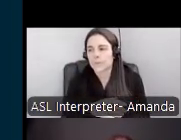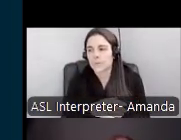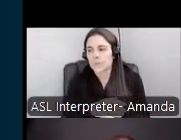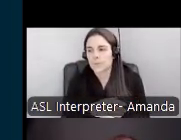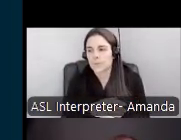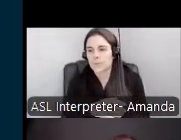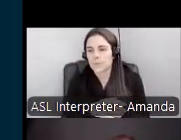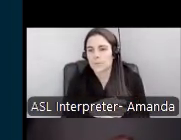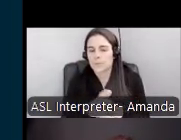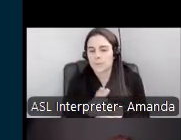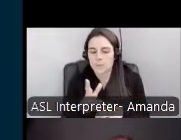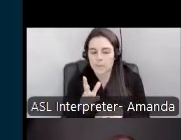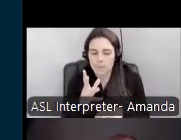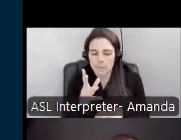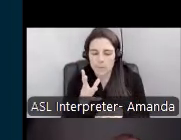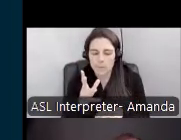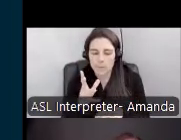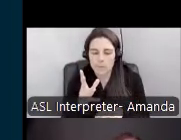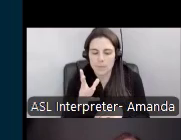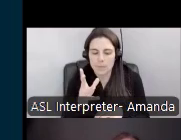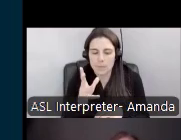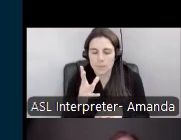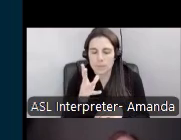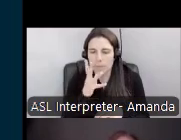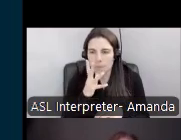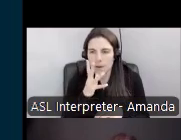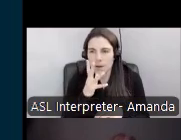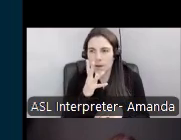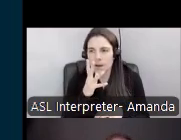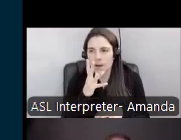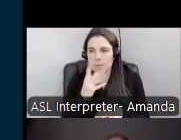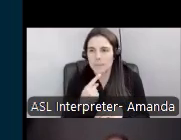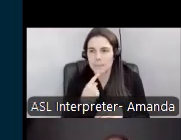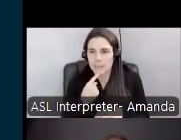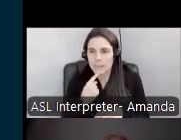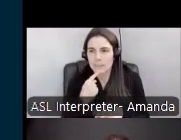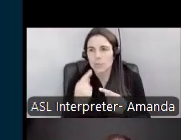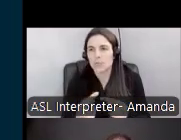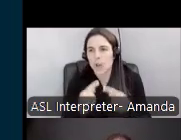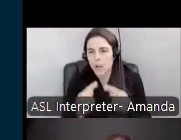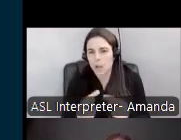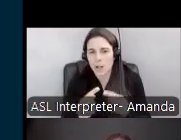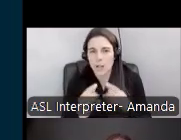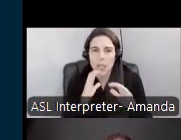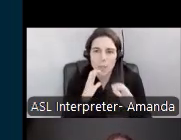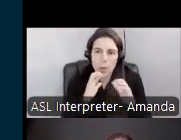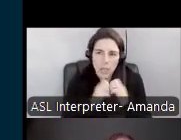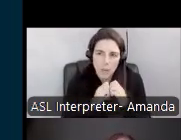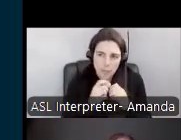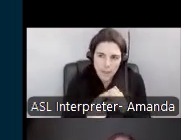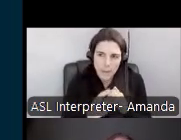mom, mom says he's not she struggles with Him, LISTENING, struggles communicating with them. Get them to you know, do